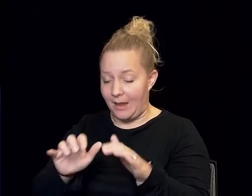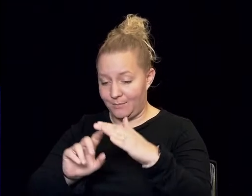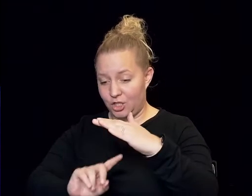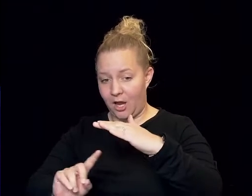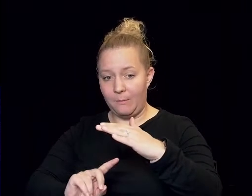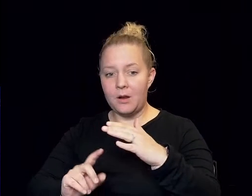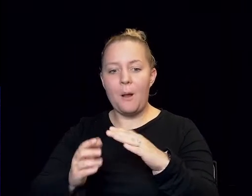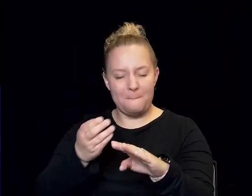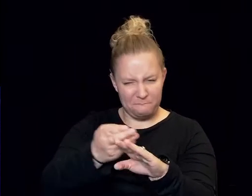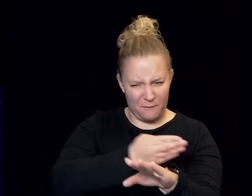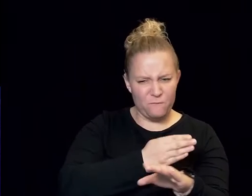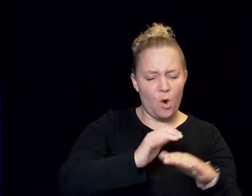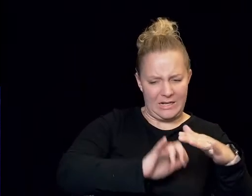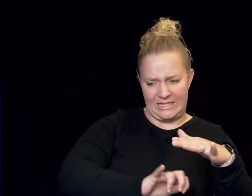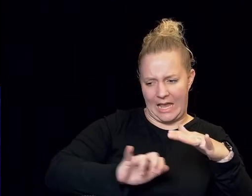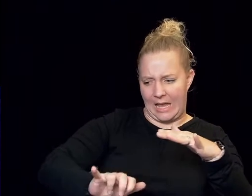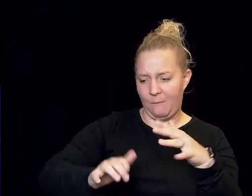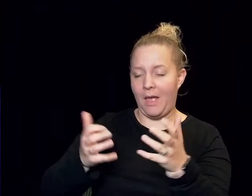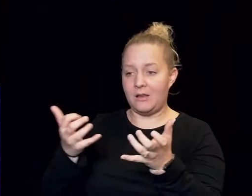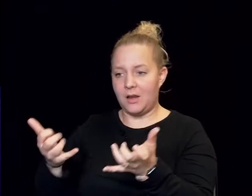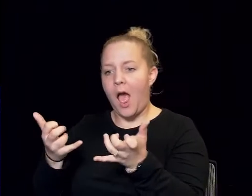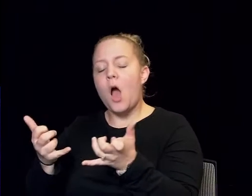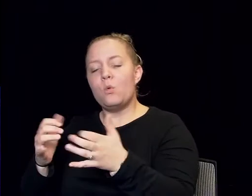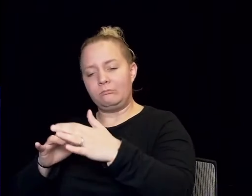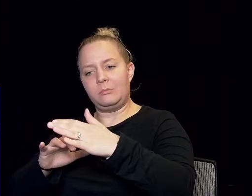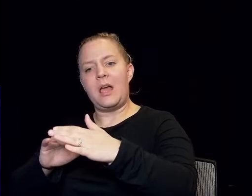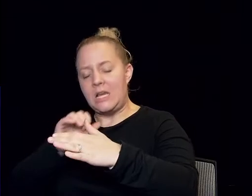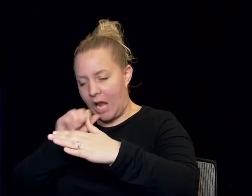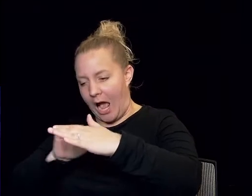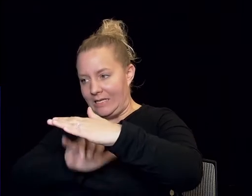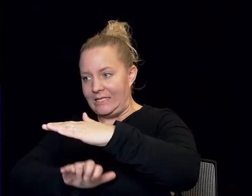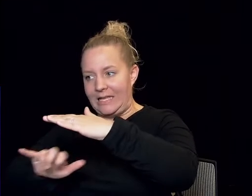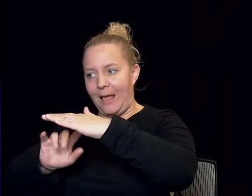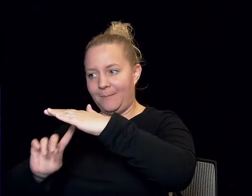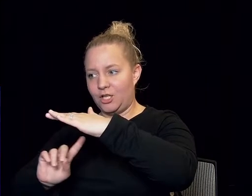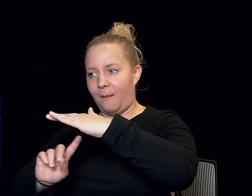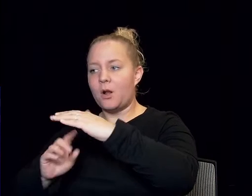going to look at like unlike denominators. So, alert! Before you add or subtract fractions be